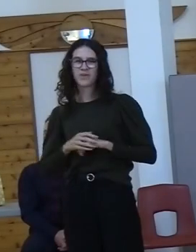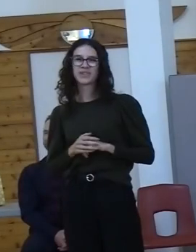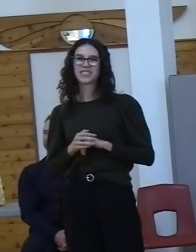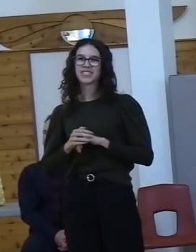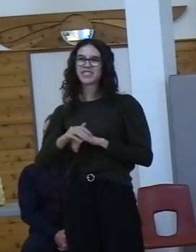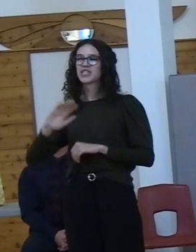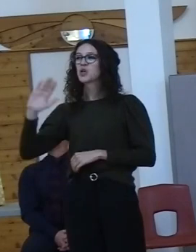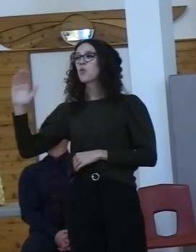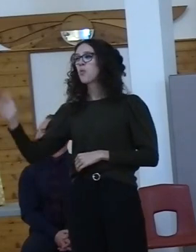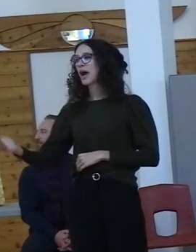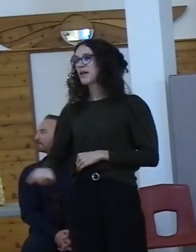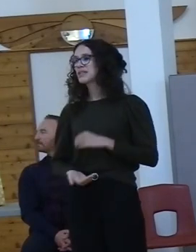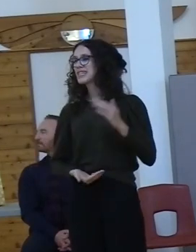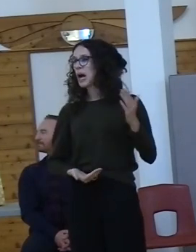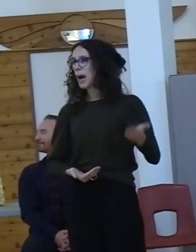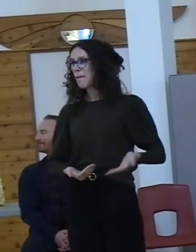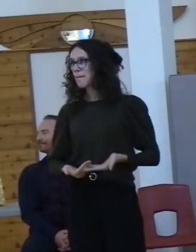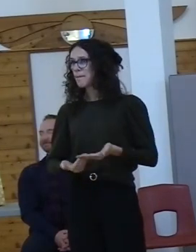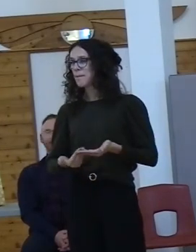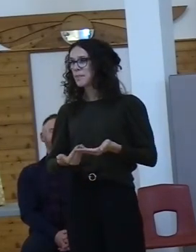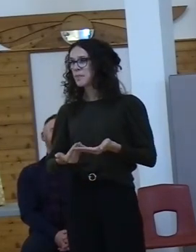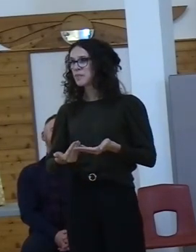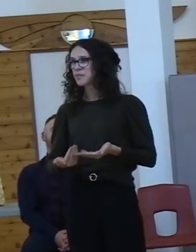Welcome to Decolonize Beatz.